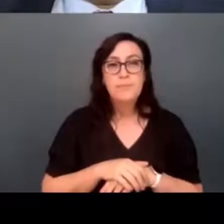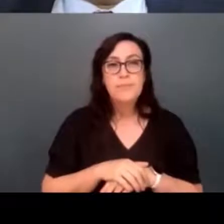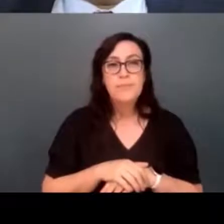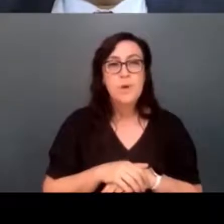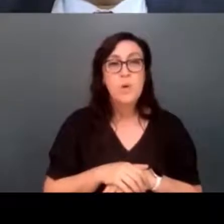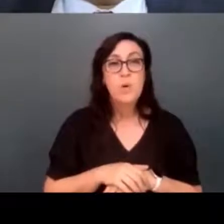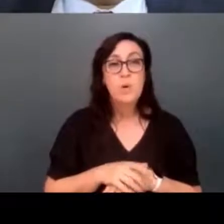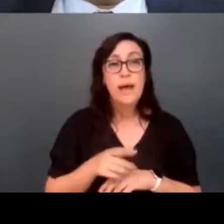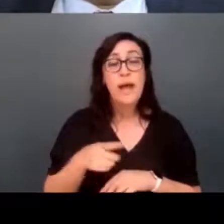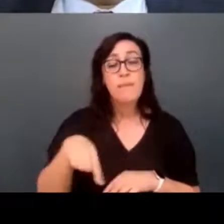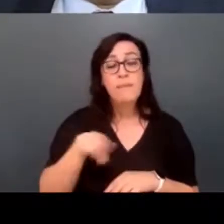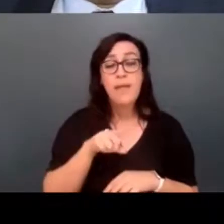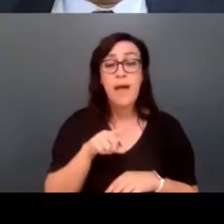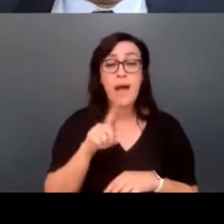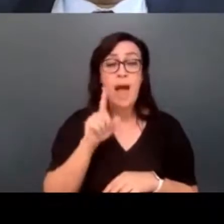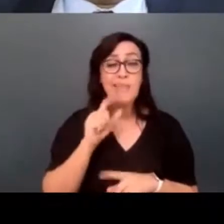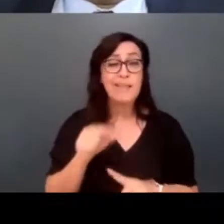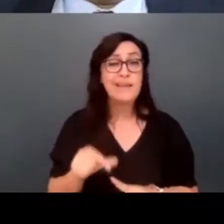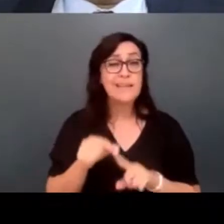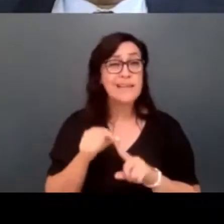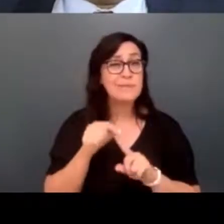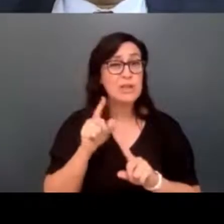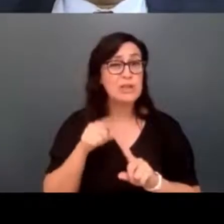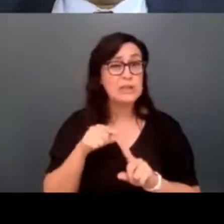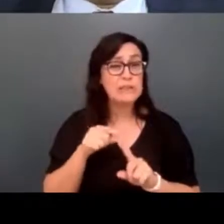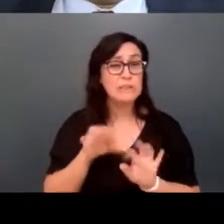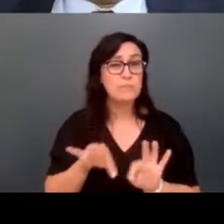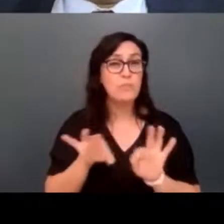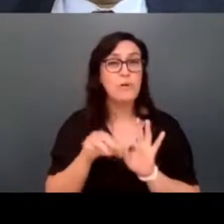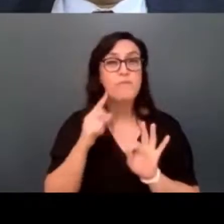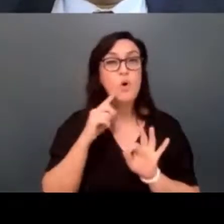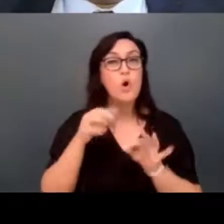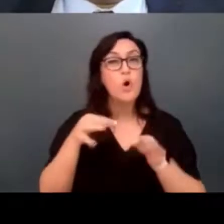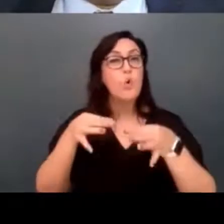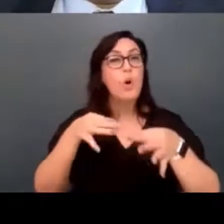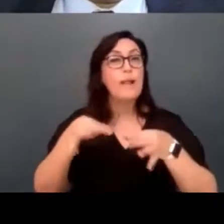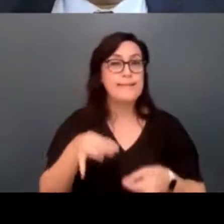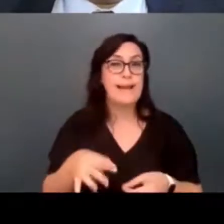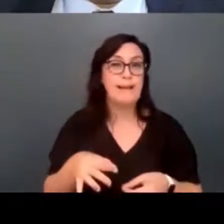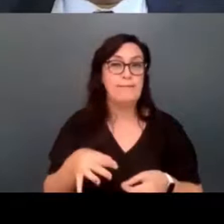relevant when you're talking about qualitative versus quantitative data.